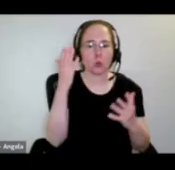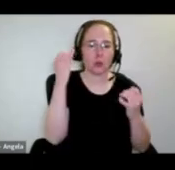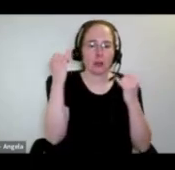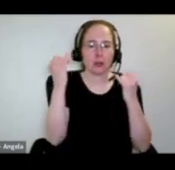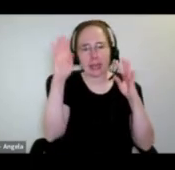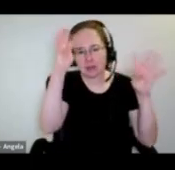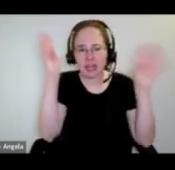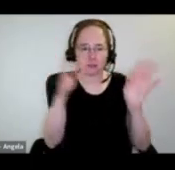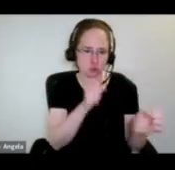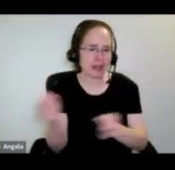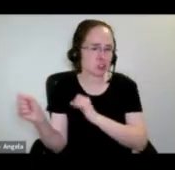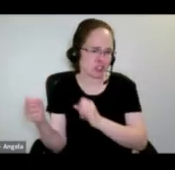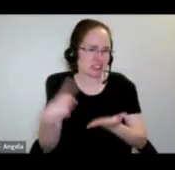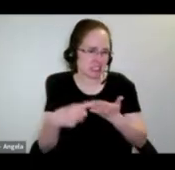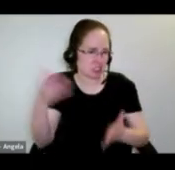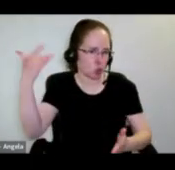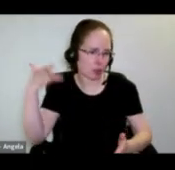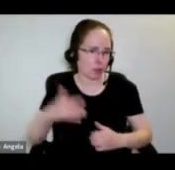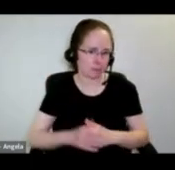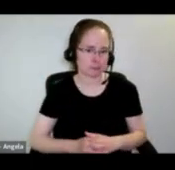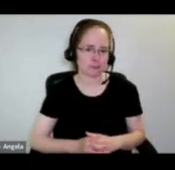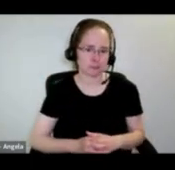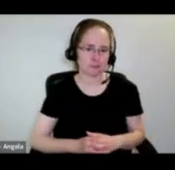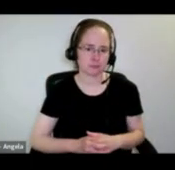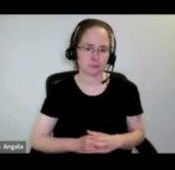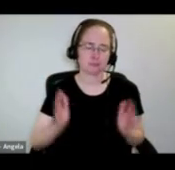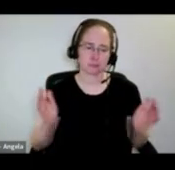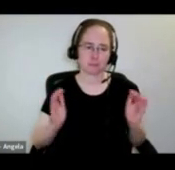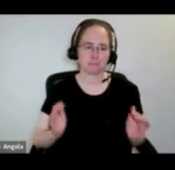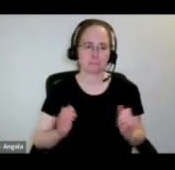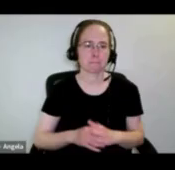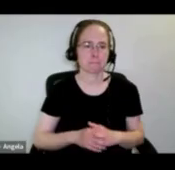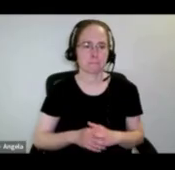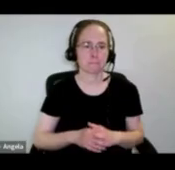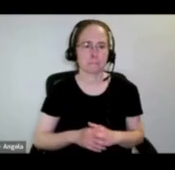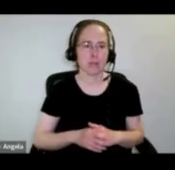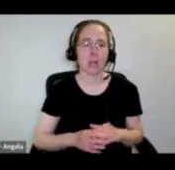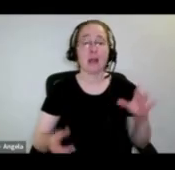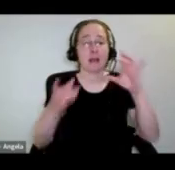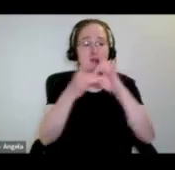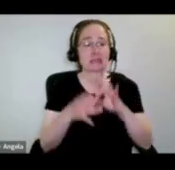David Watkins: Address workforce shortages through innovative strategies, which was discussed earlier.